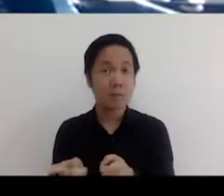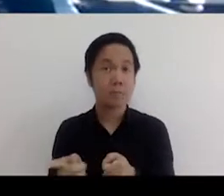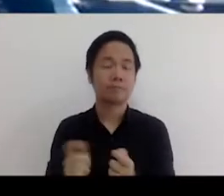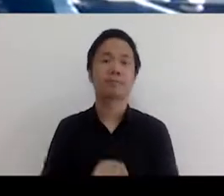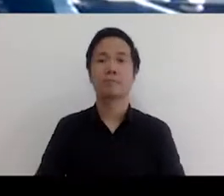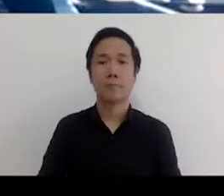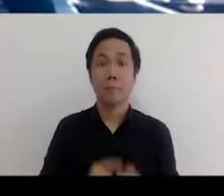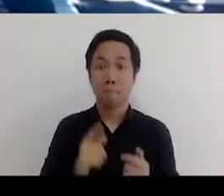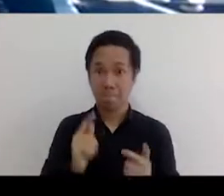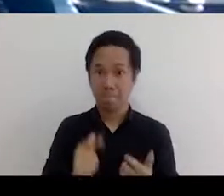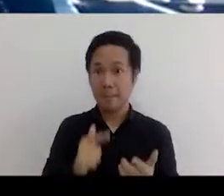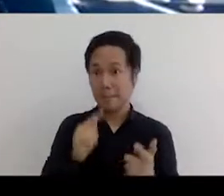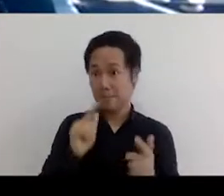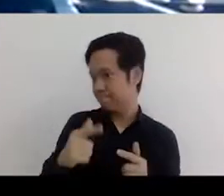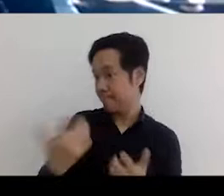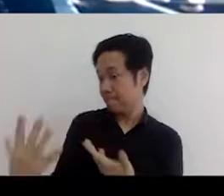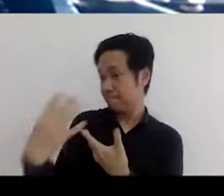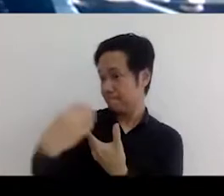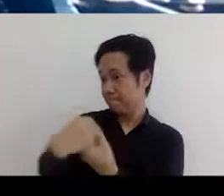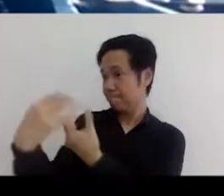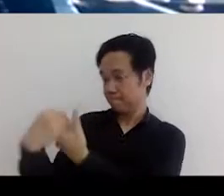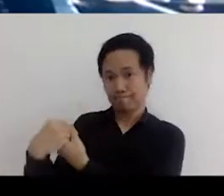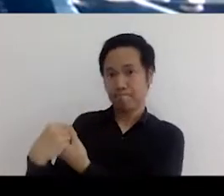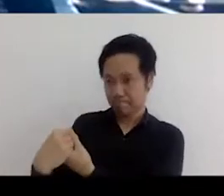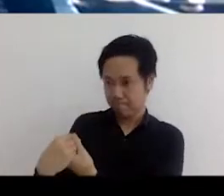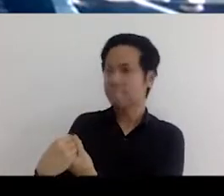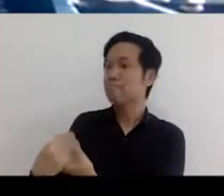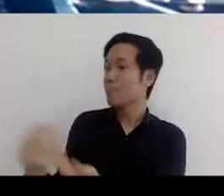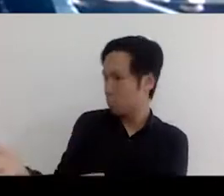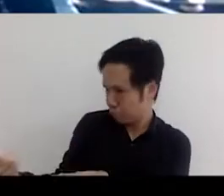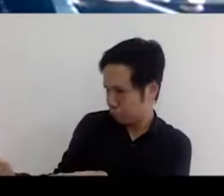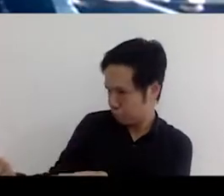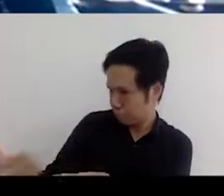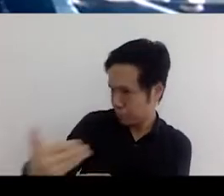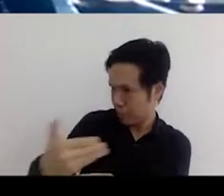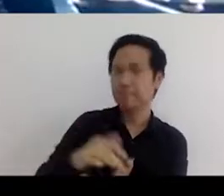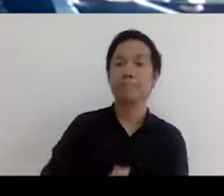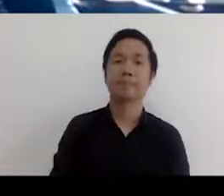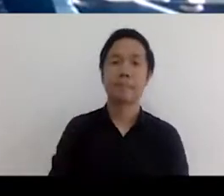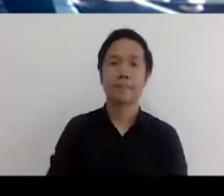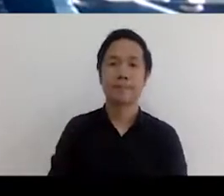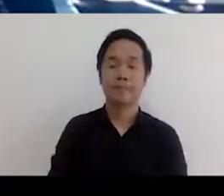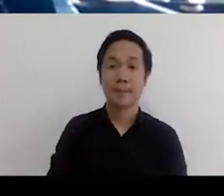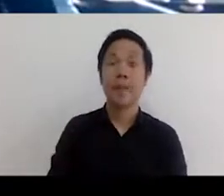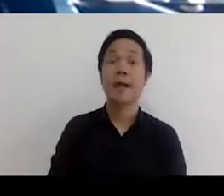And also here in Nepal, we walk the talk. We had the UN house completely assessed